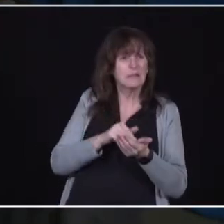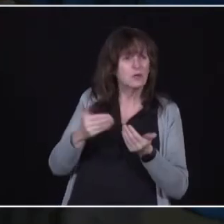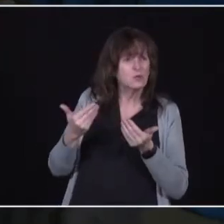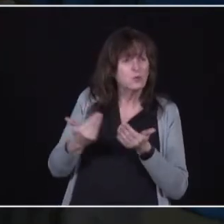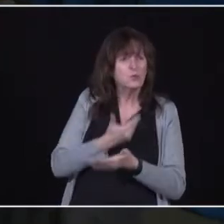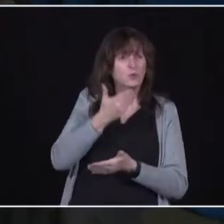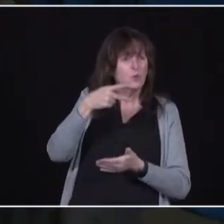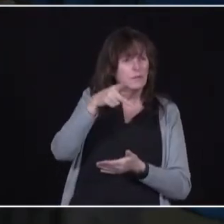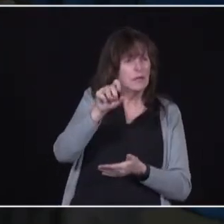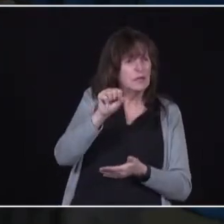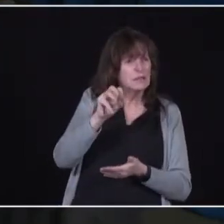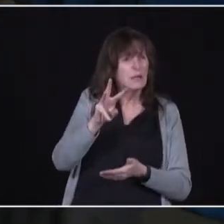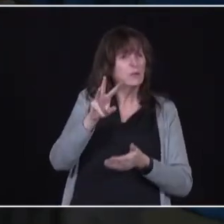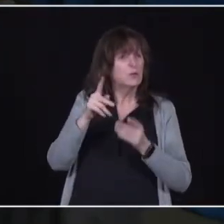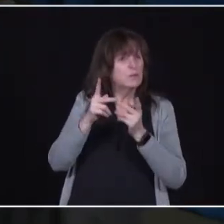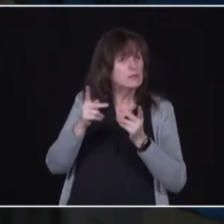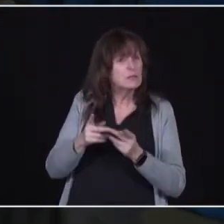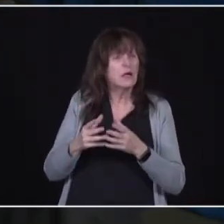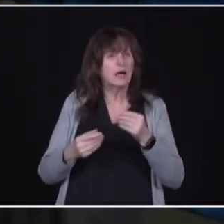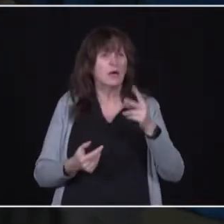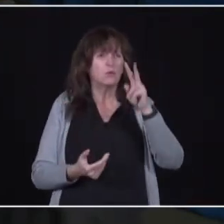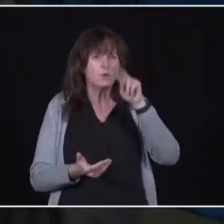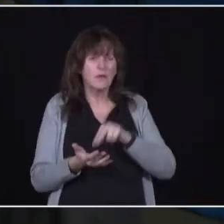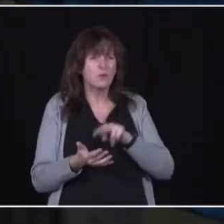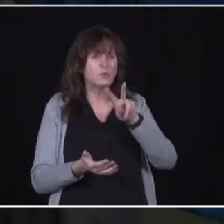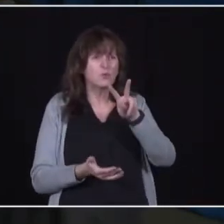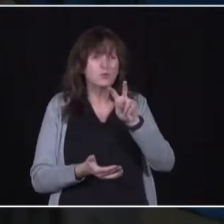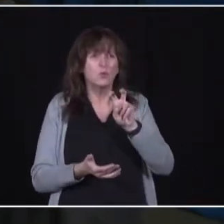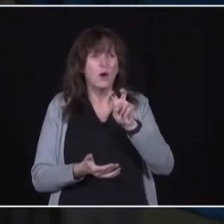training. This is a monumental lift but we are doing it.